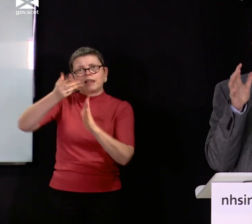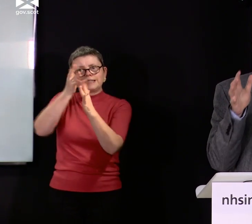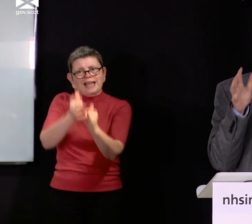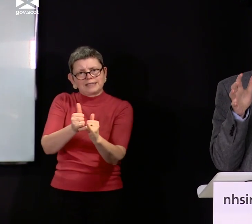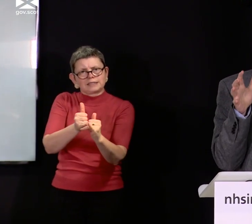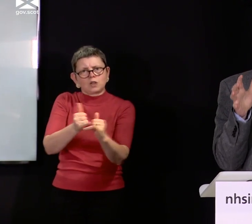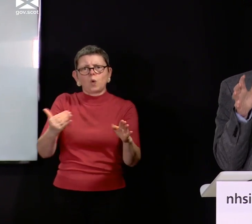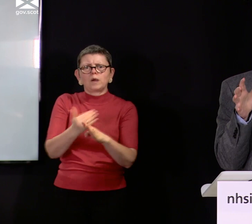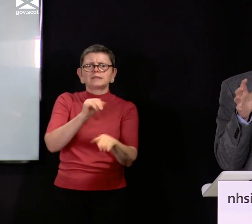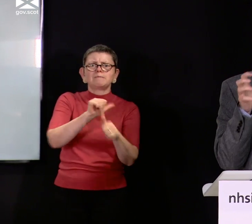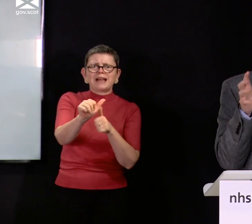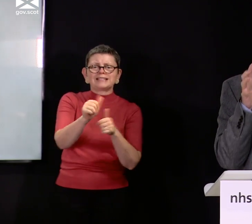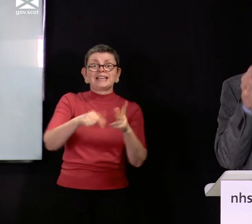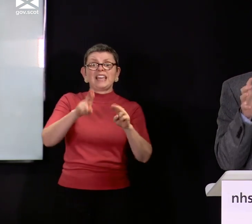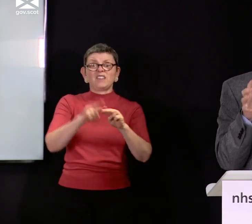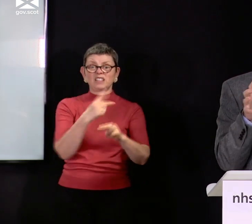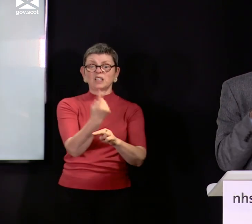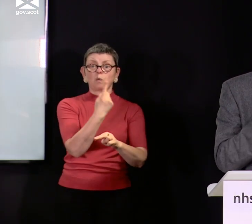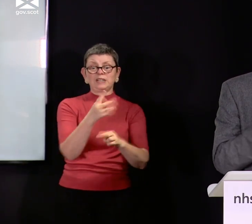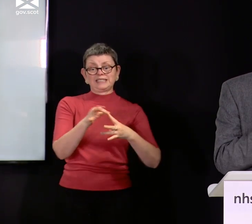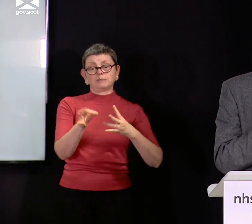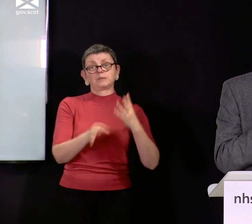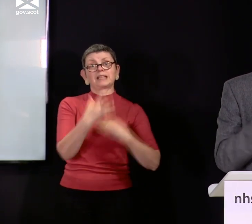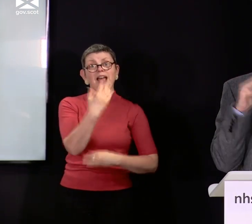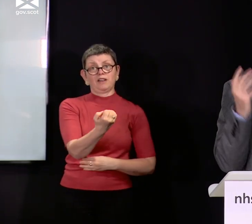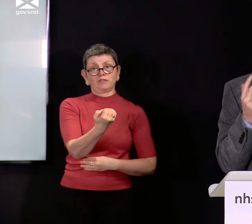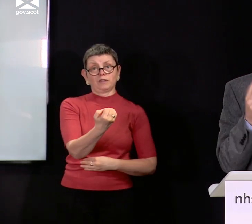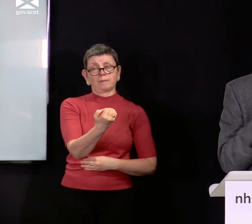it works best in a window where it can find the virus. Increasing evidence around the